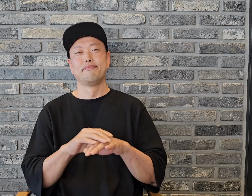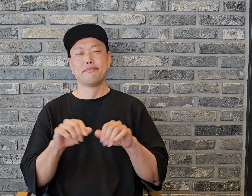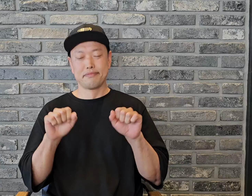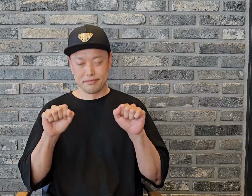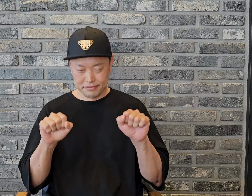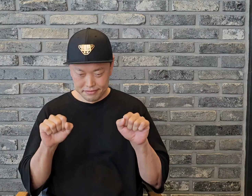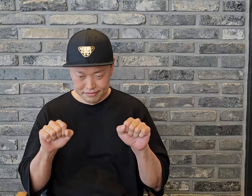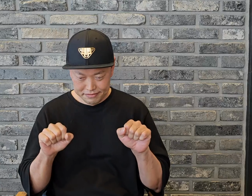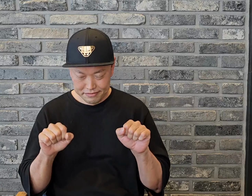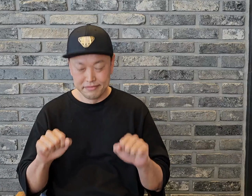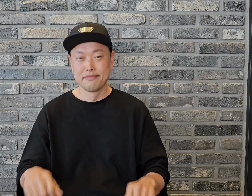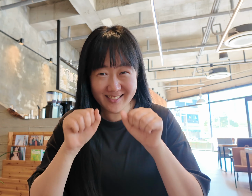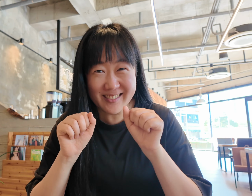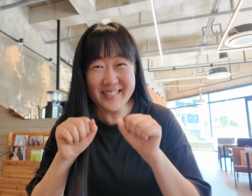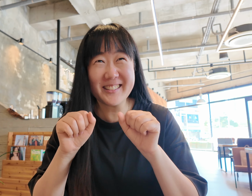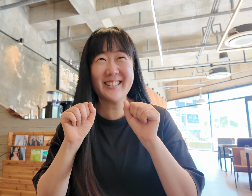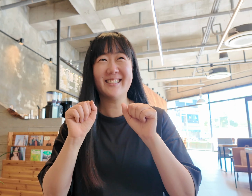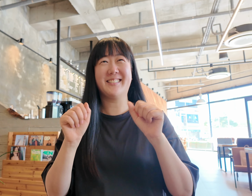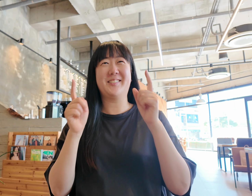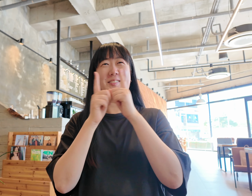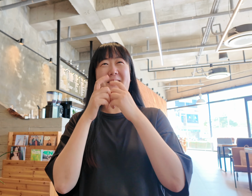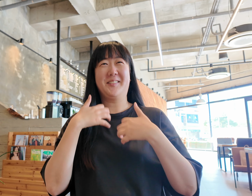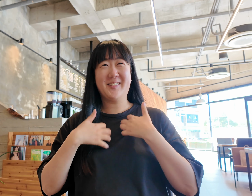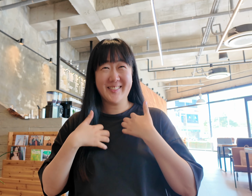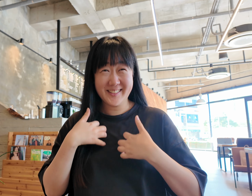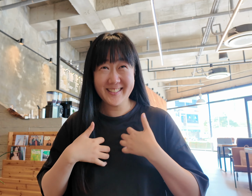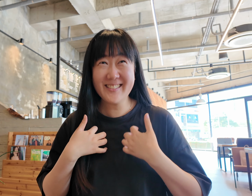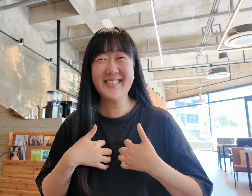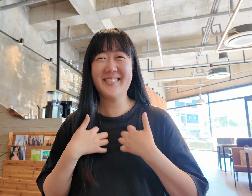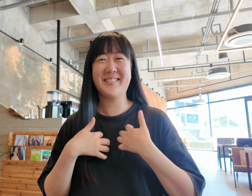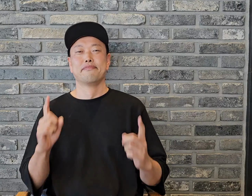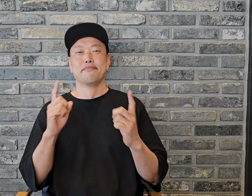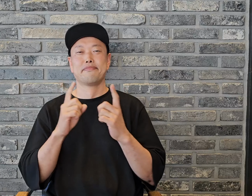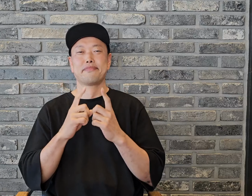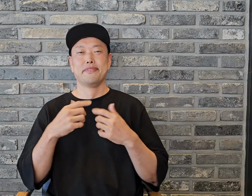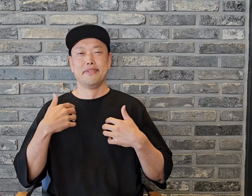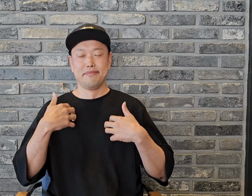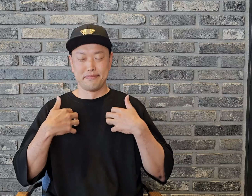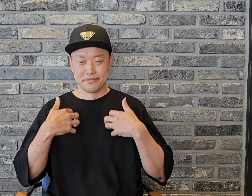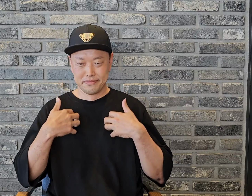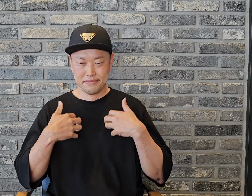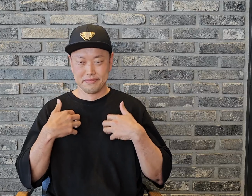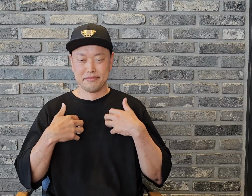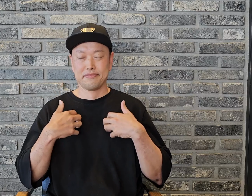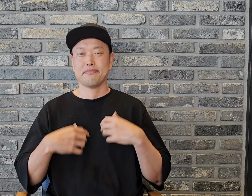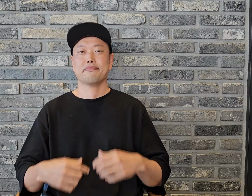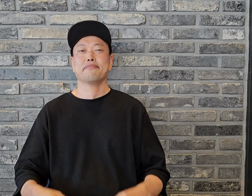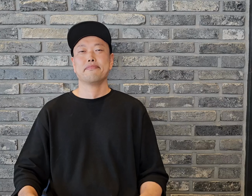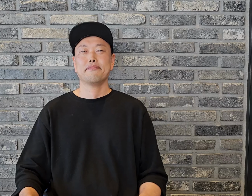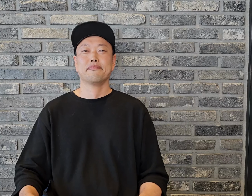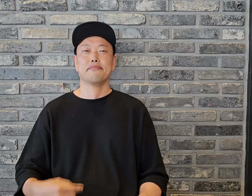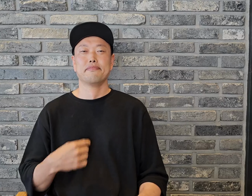Hello, nice to meet you.